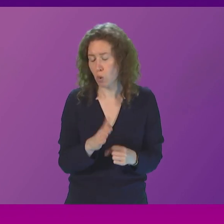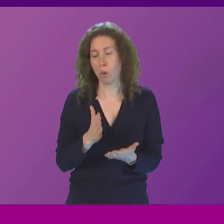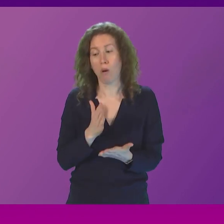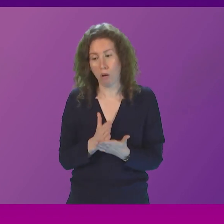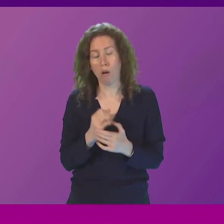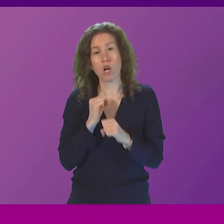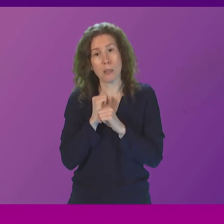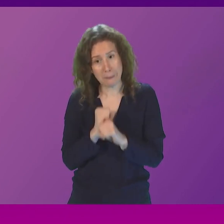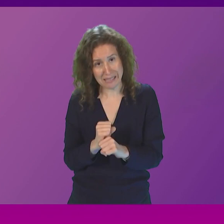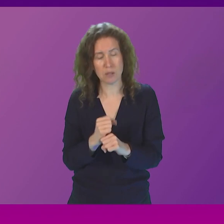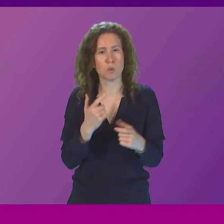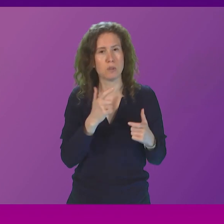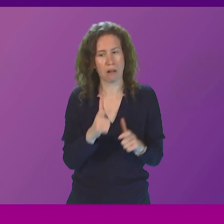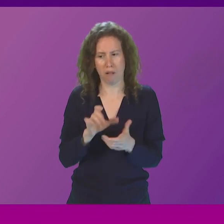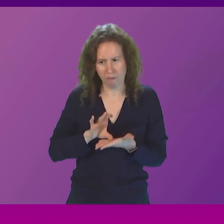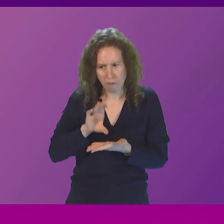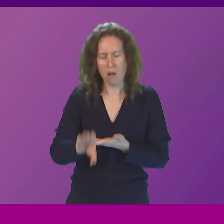to continuing to fund those vital services.